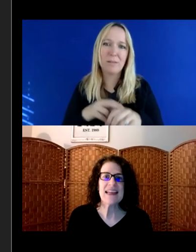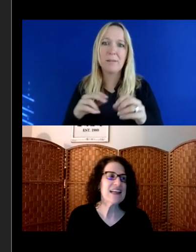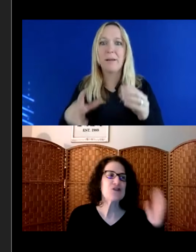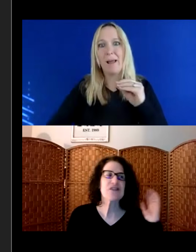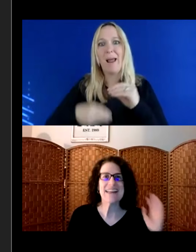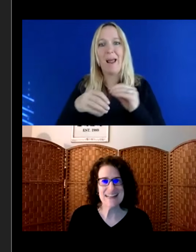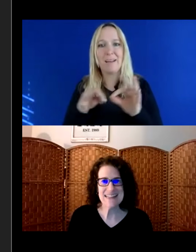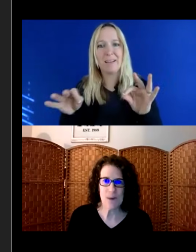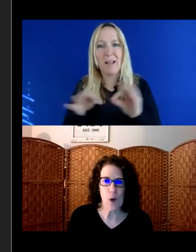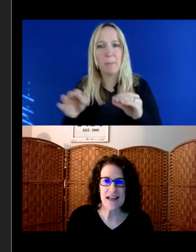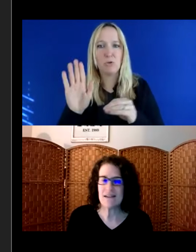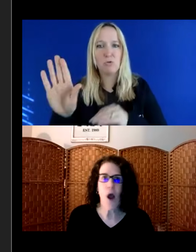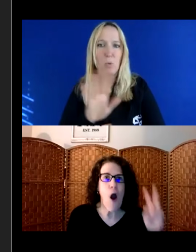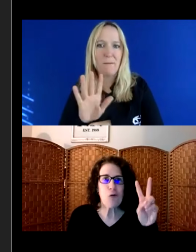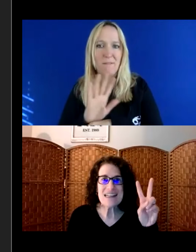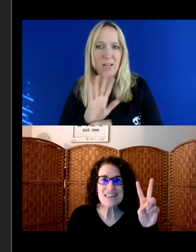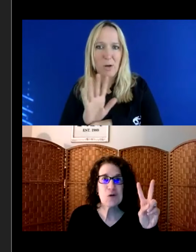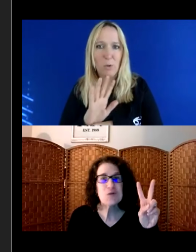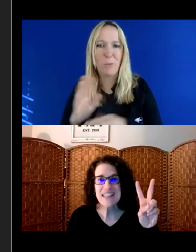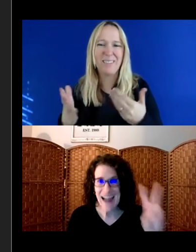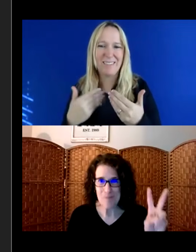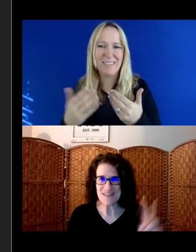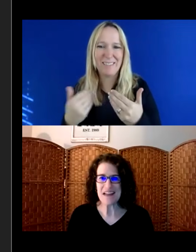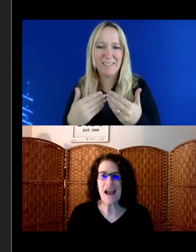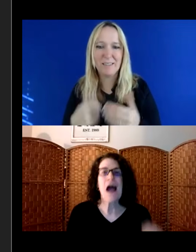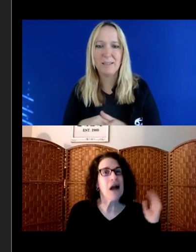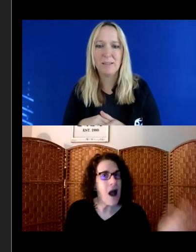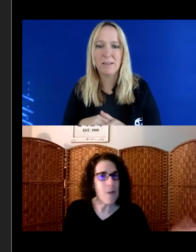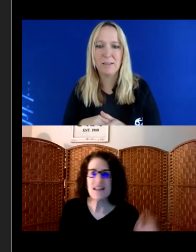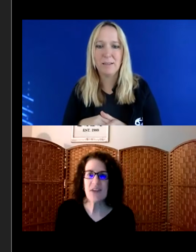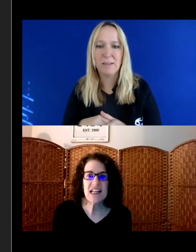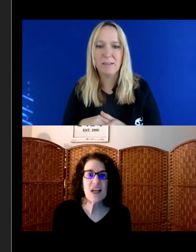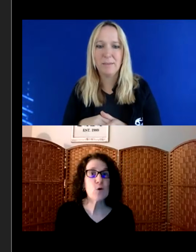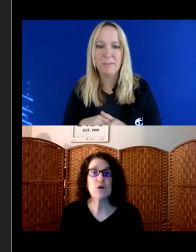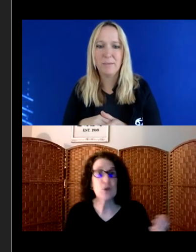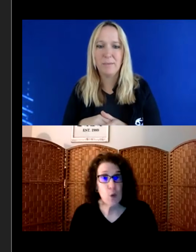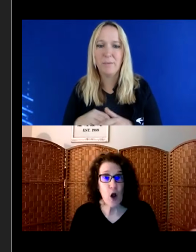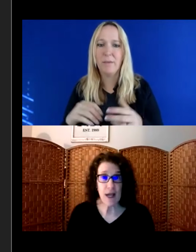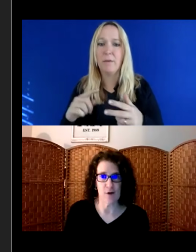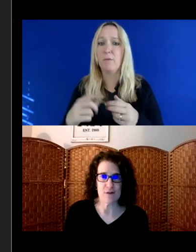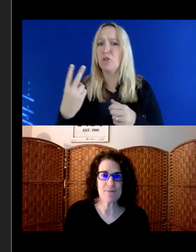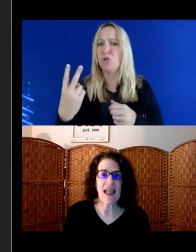Here's the easy way. Only two steps! Copy the video's URL.